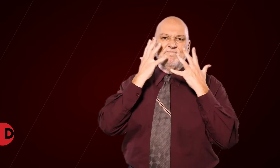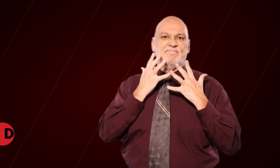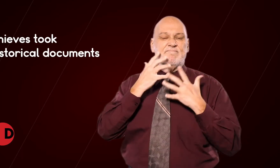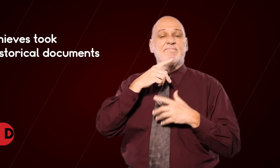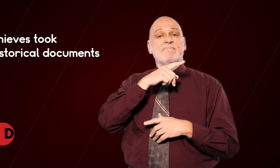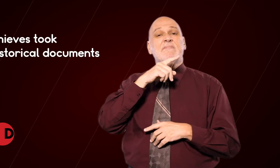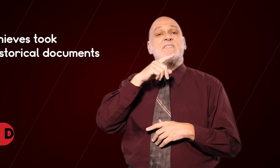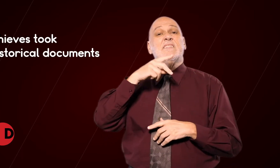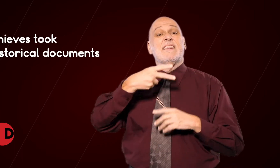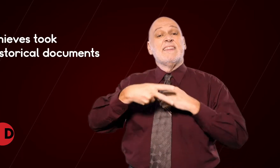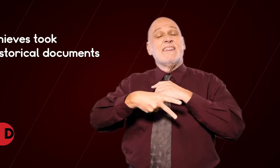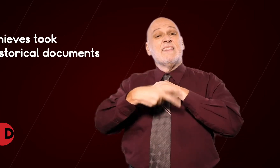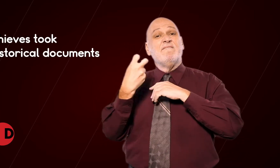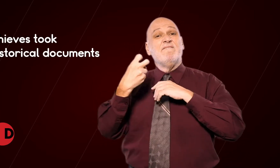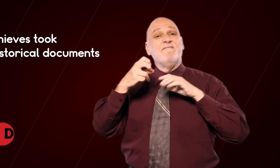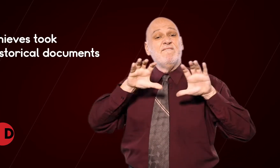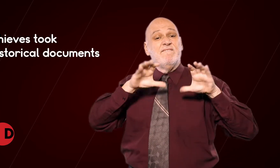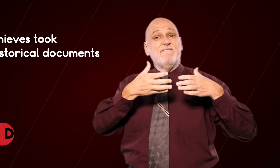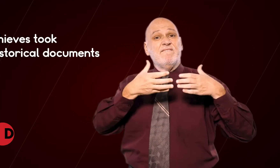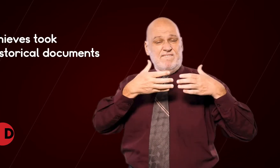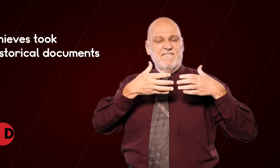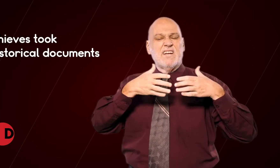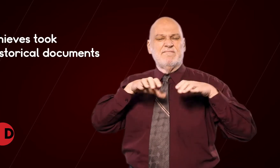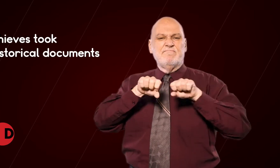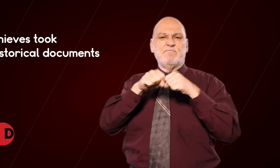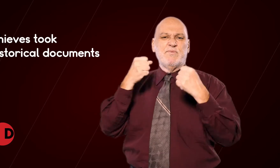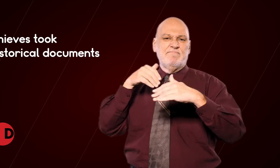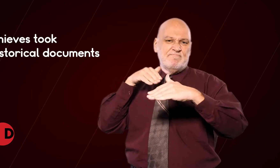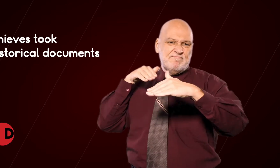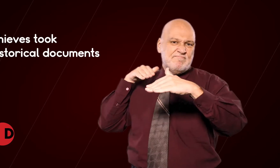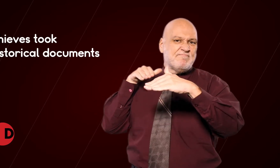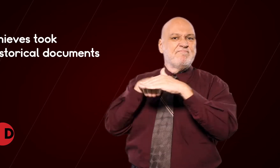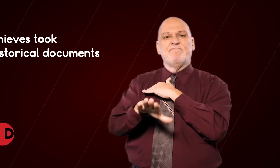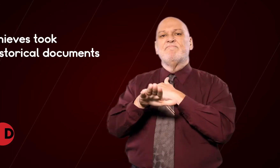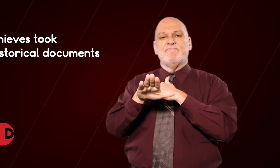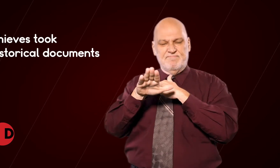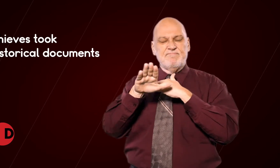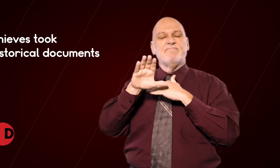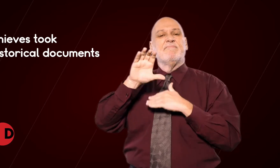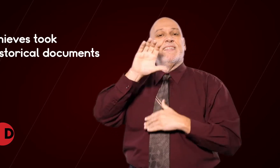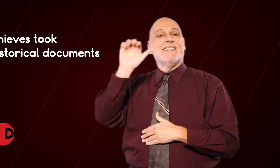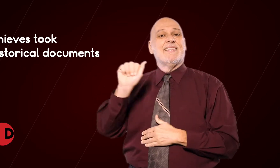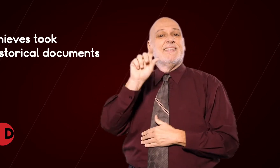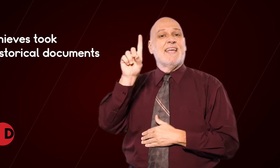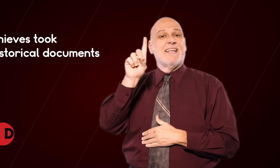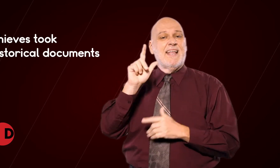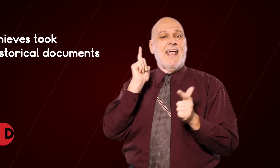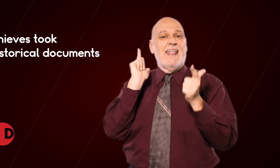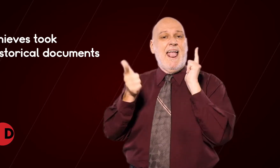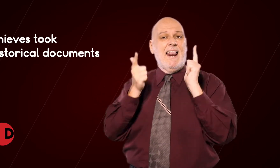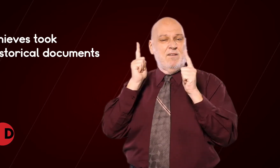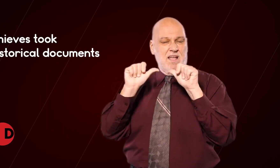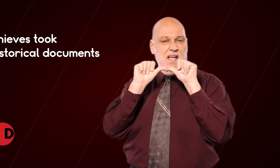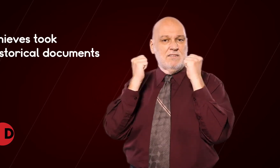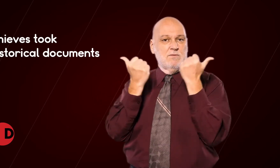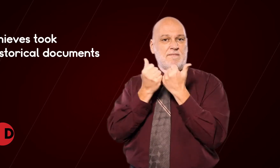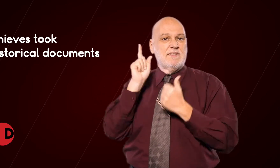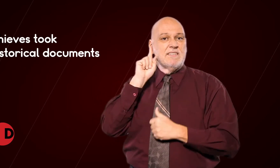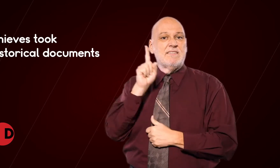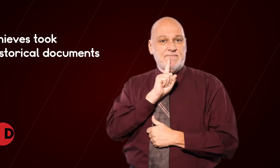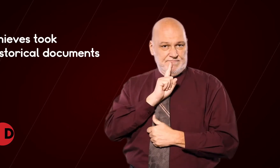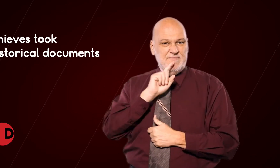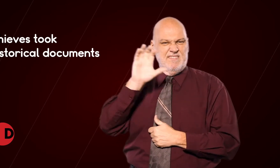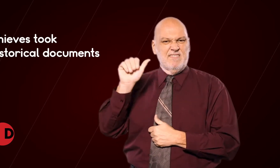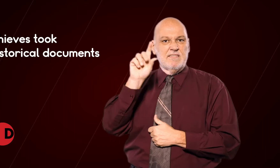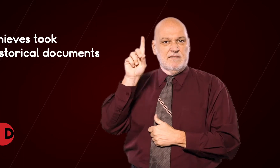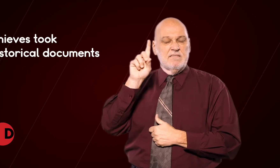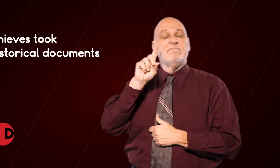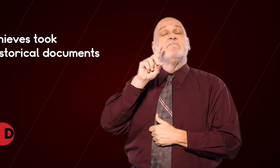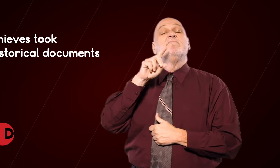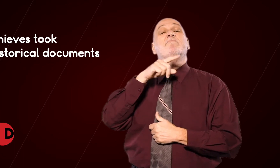thieves broke into the Calgary Association of the Deaf (CAD)